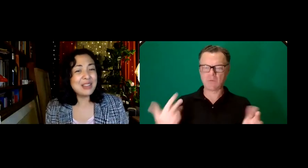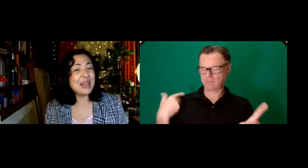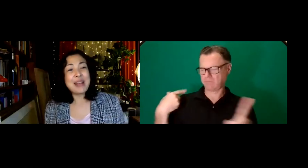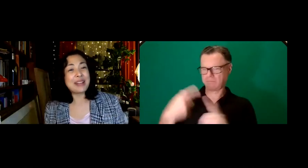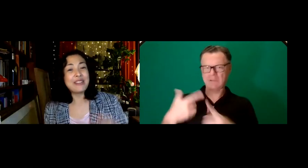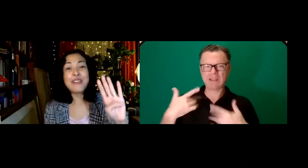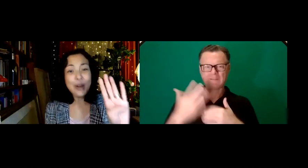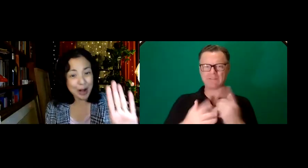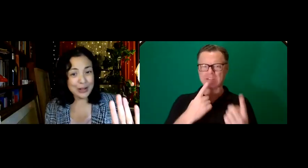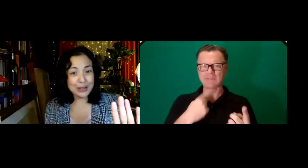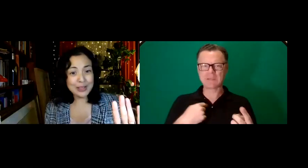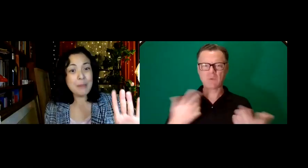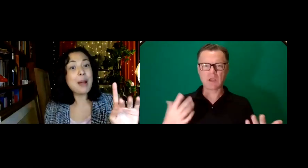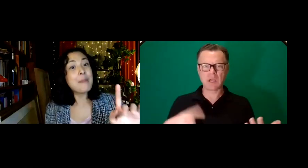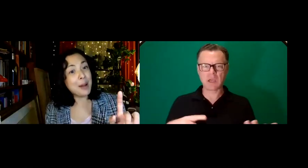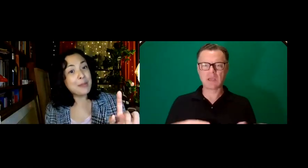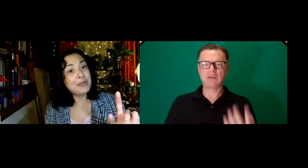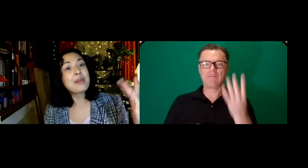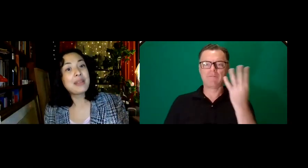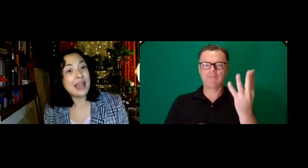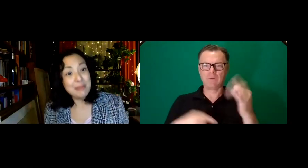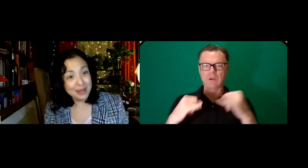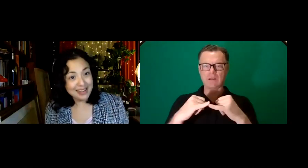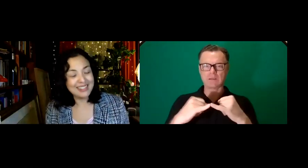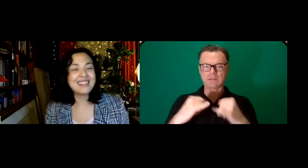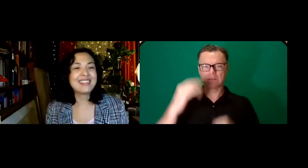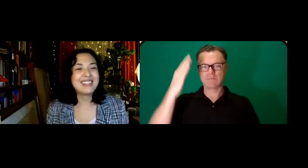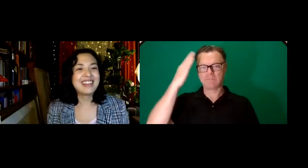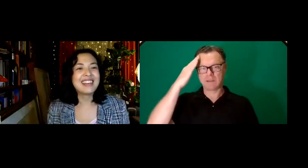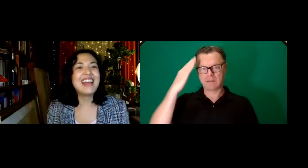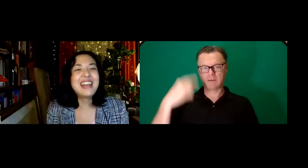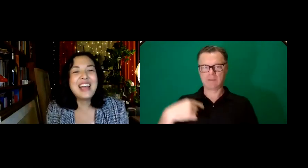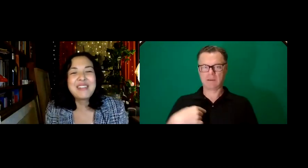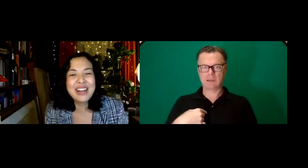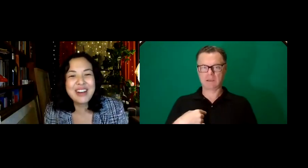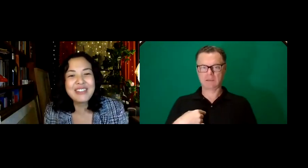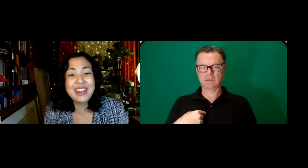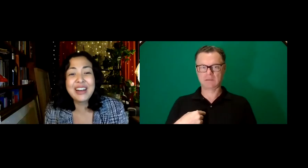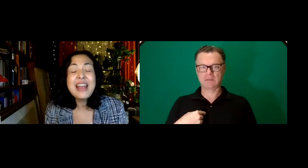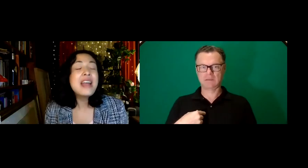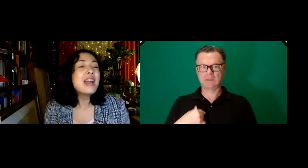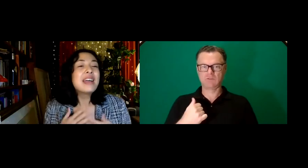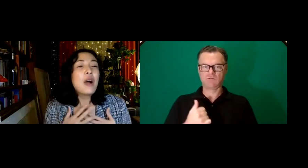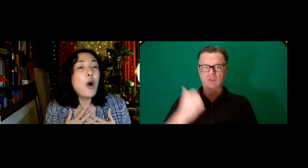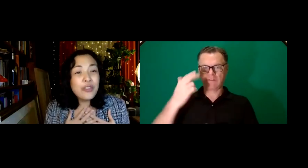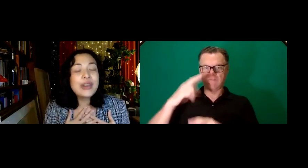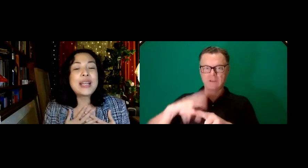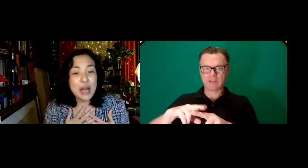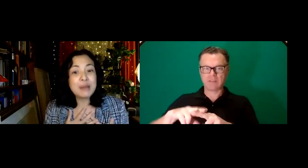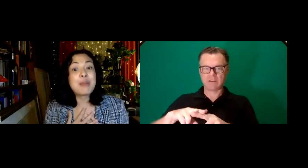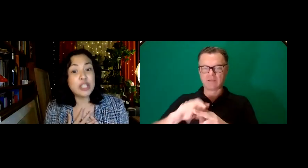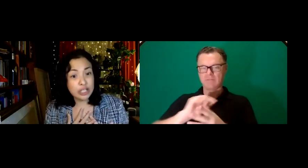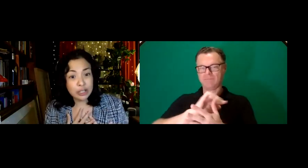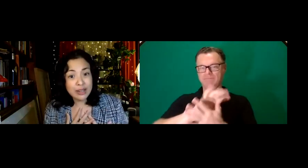So that makes four uncles, my mom, and me and my grandfather. Hopefully not my